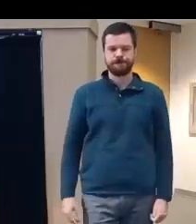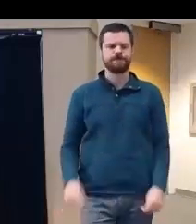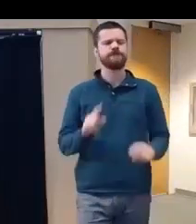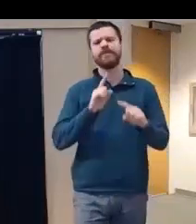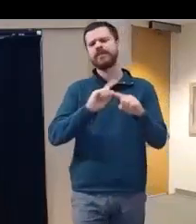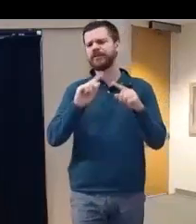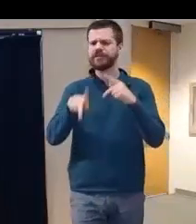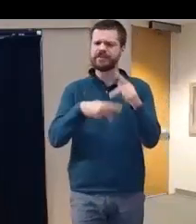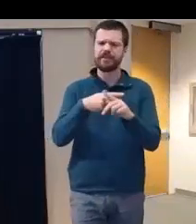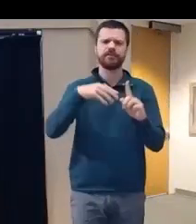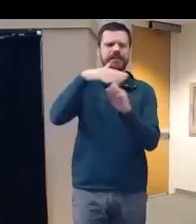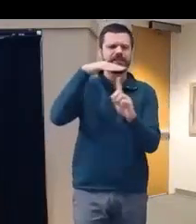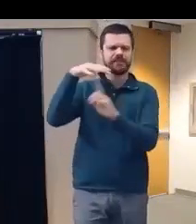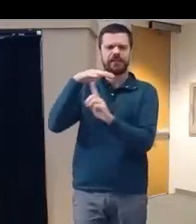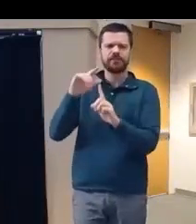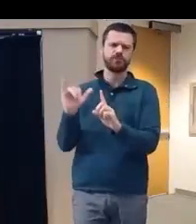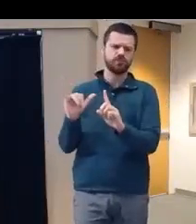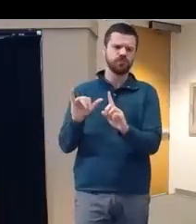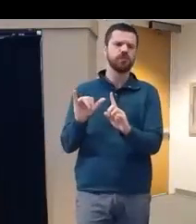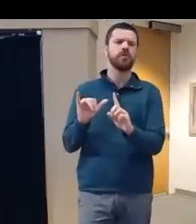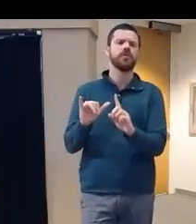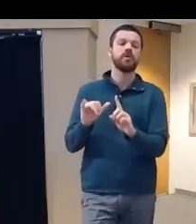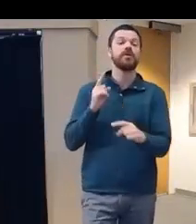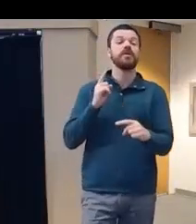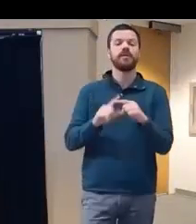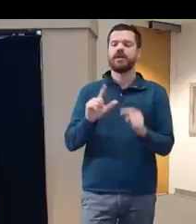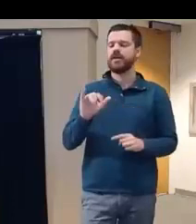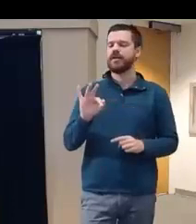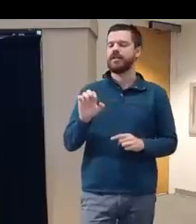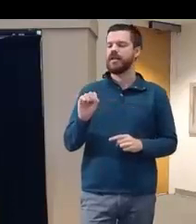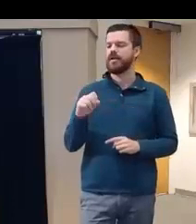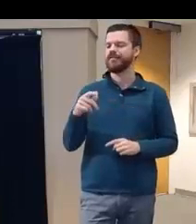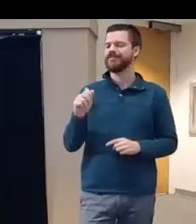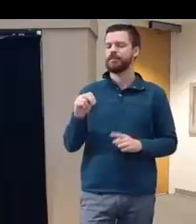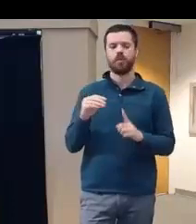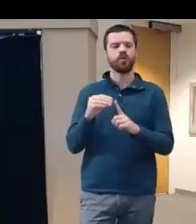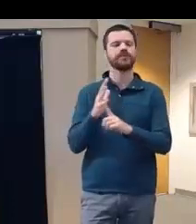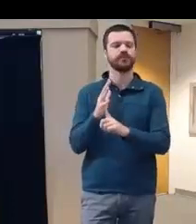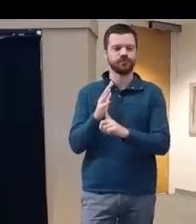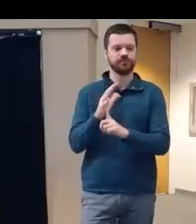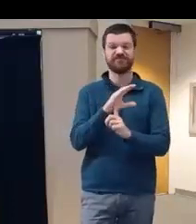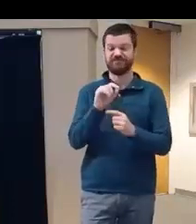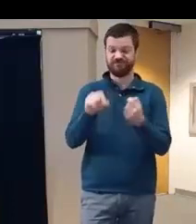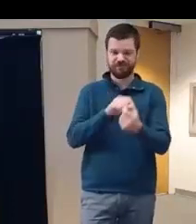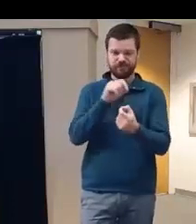kinds of settings that are listed here and with a lifespan orientation as well as specific didactics